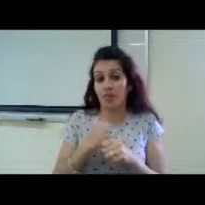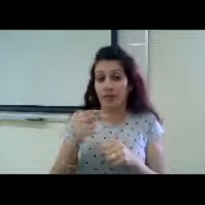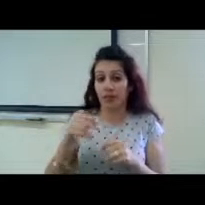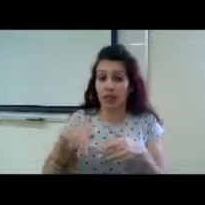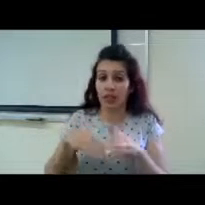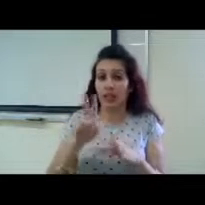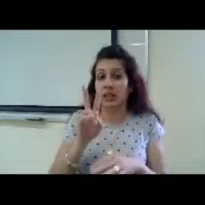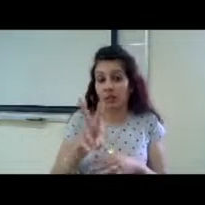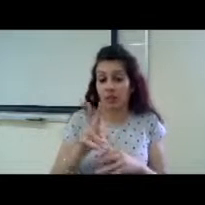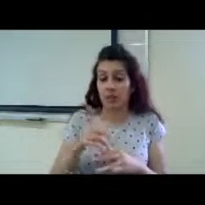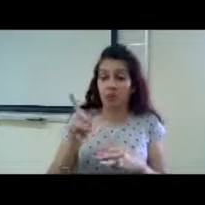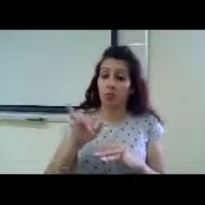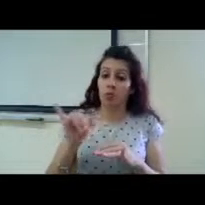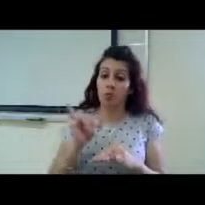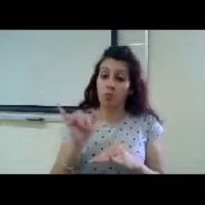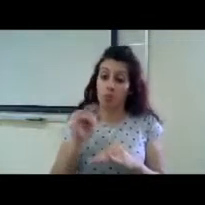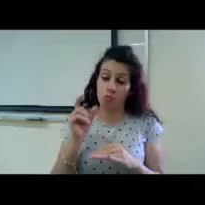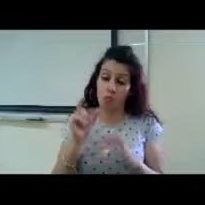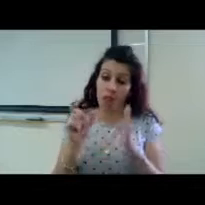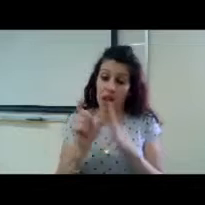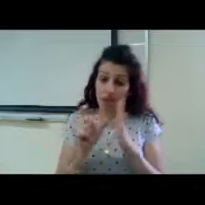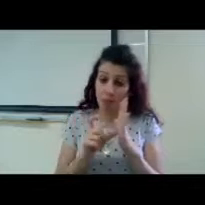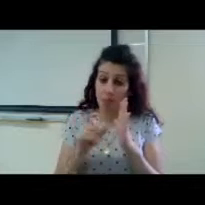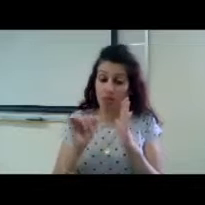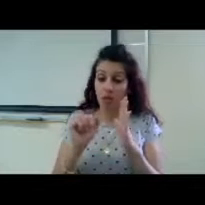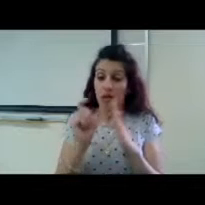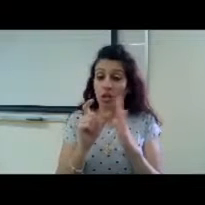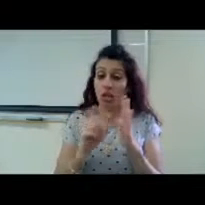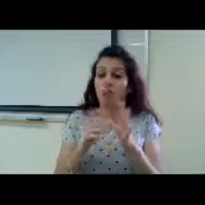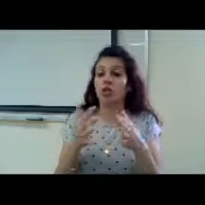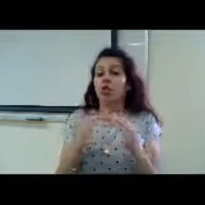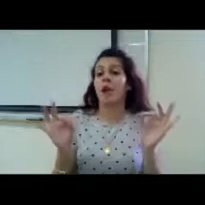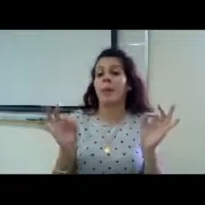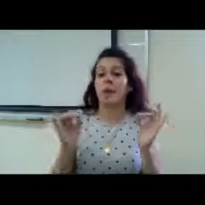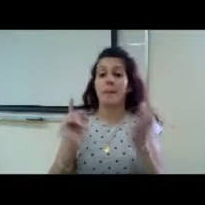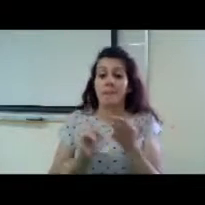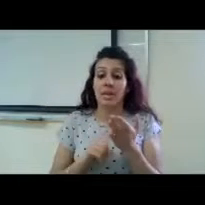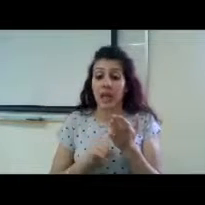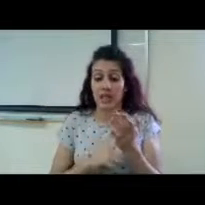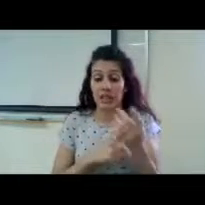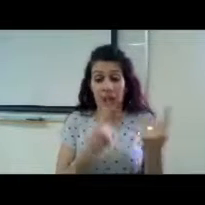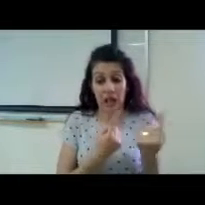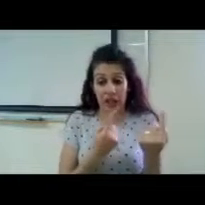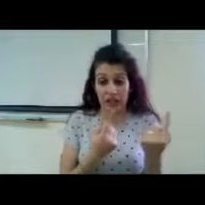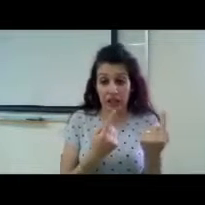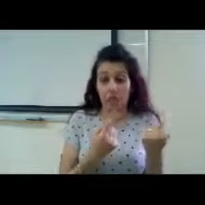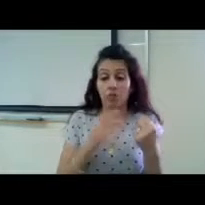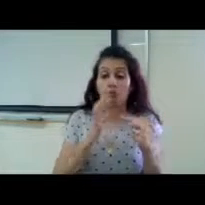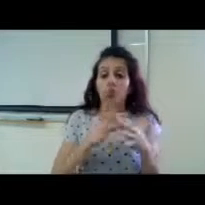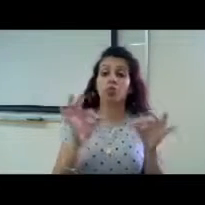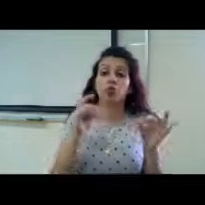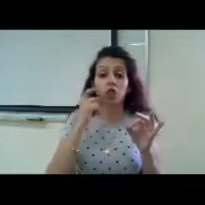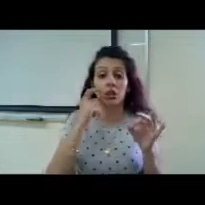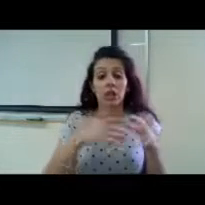things have been really useful in terms of a role for educators and to families